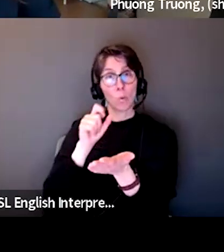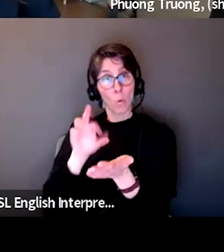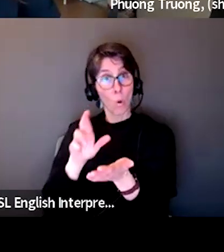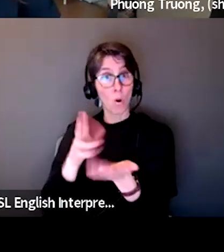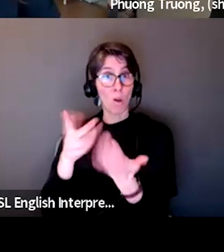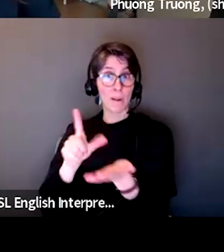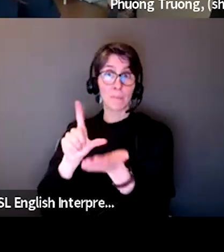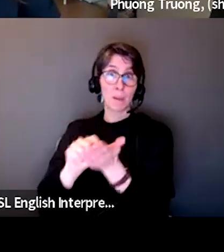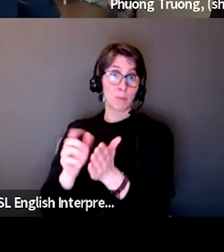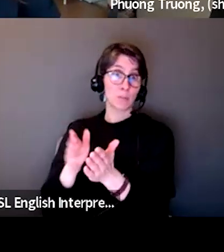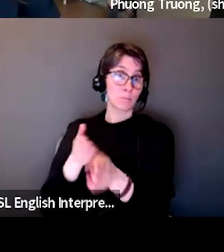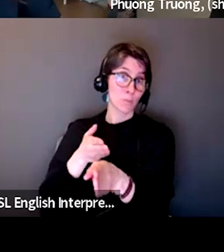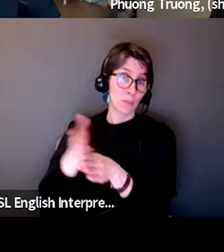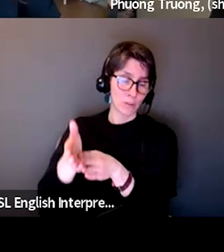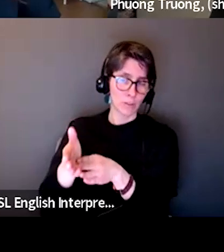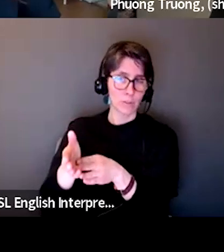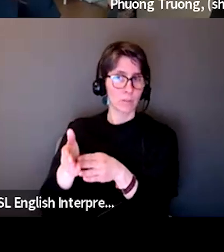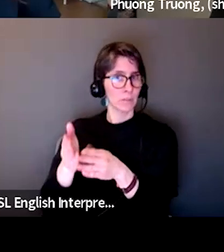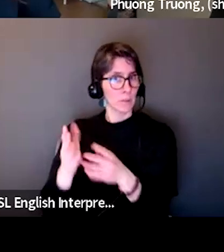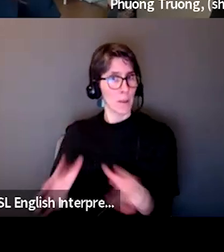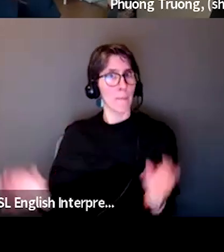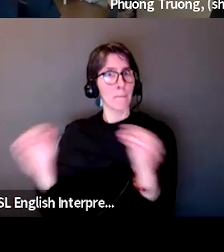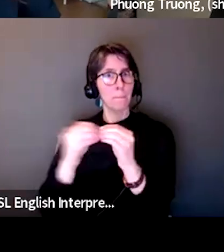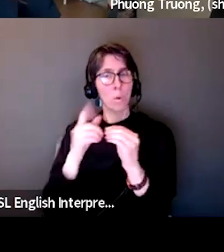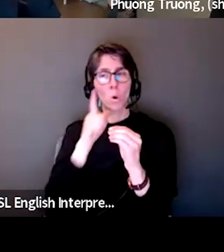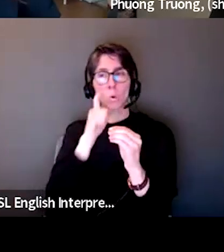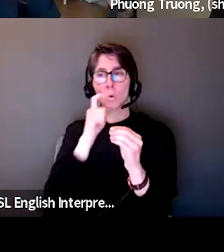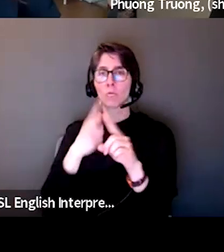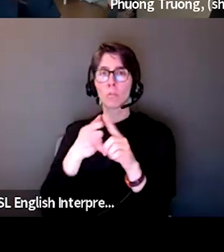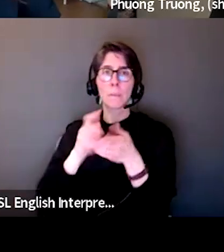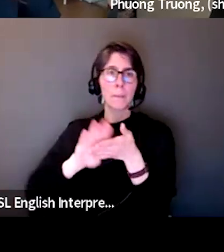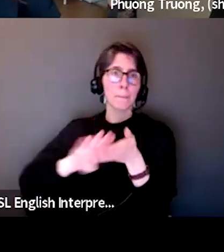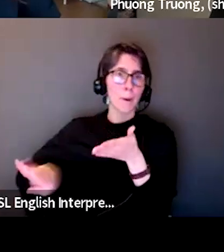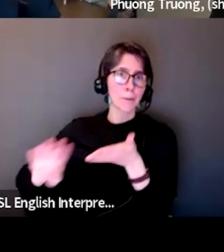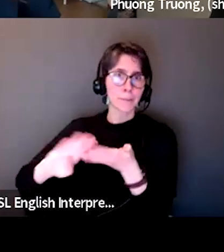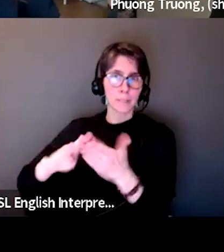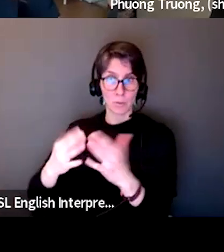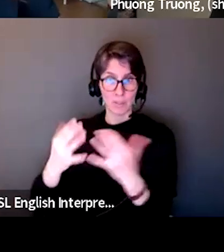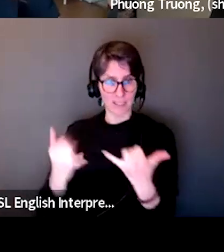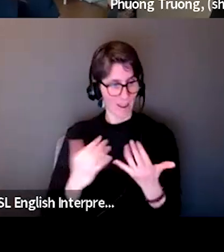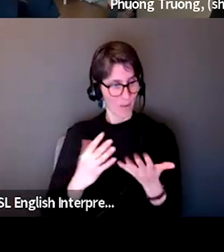marginalised communities, how would the data allow them to advocate for themselves? Because I think